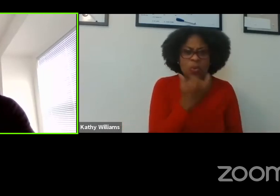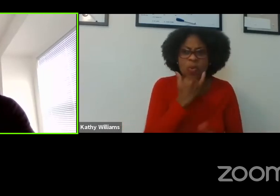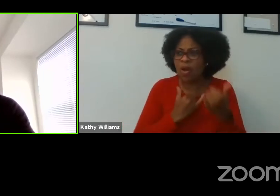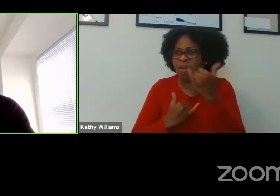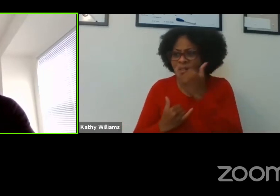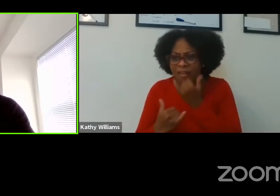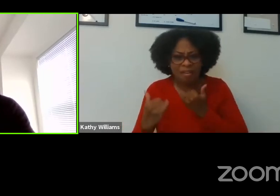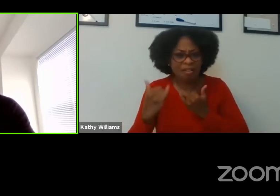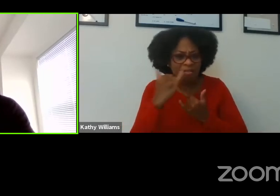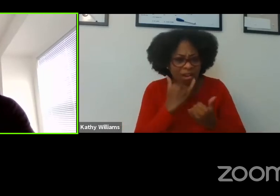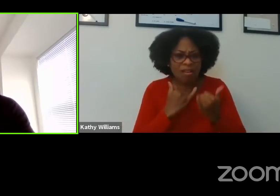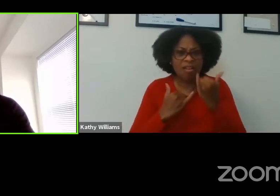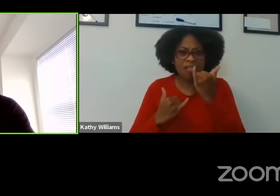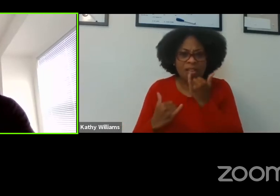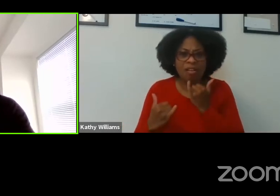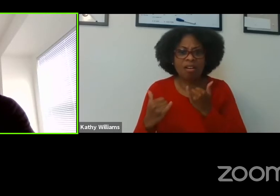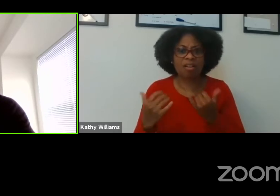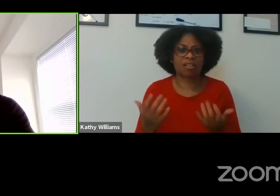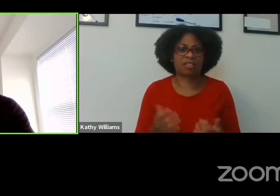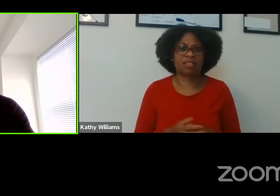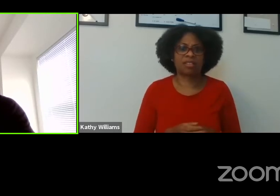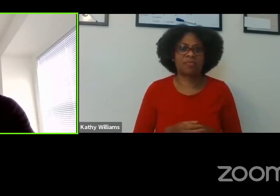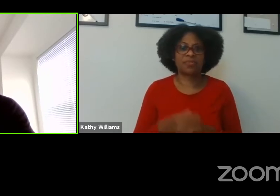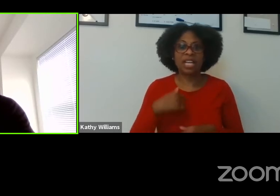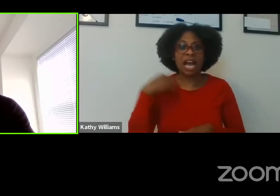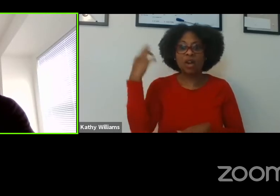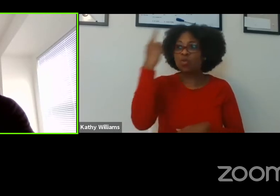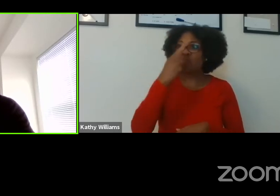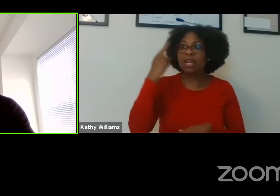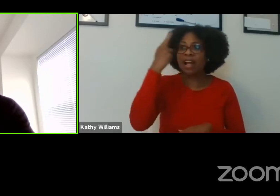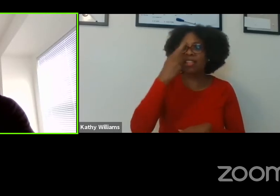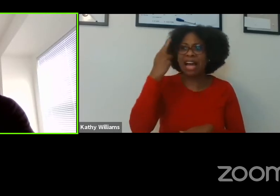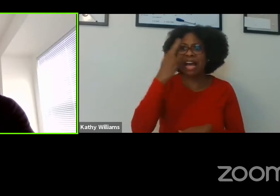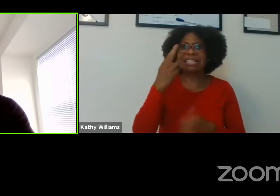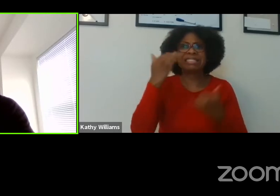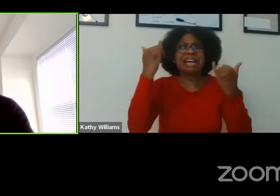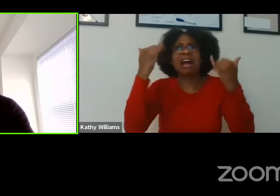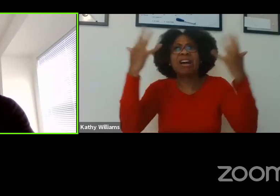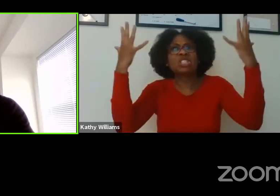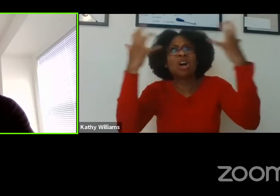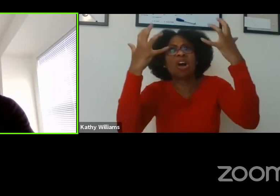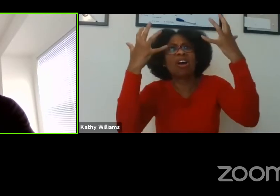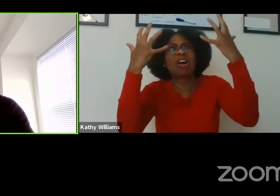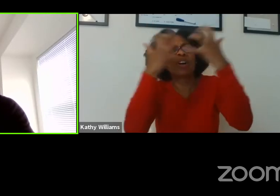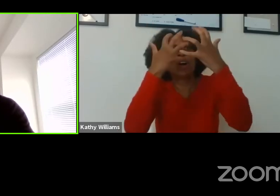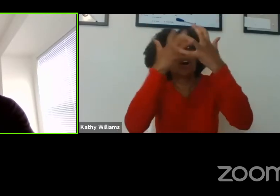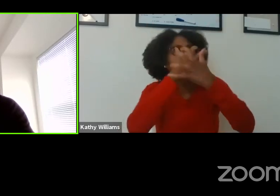I started to realize it's really dark now, it's really dark in the house.